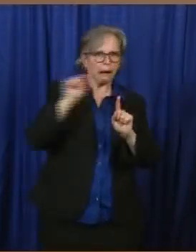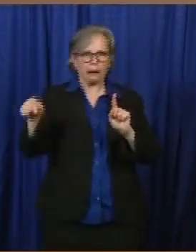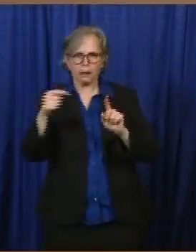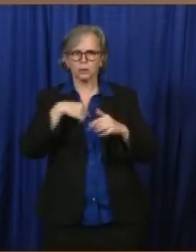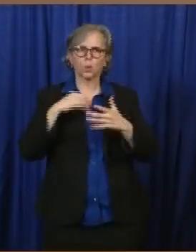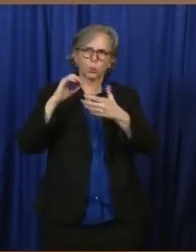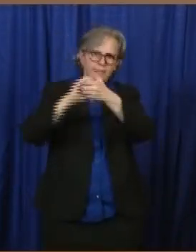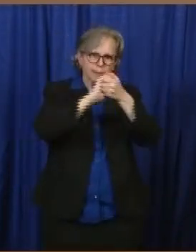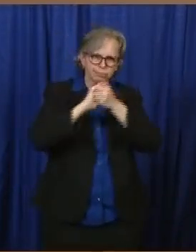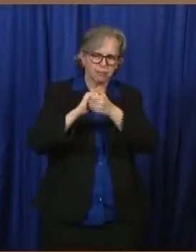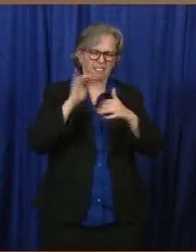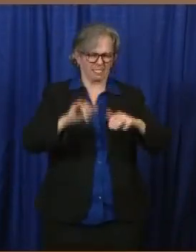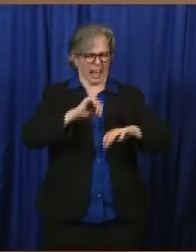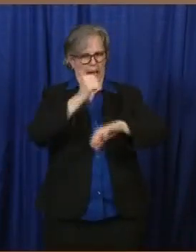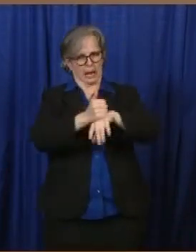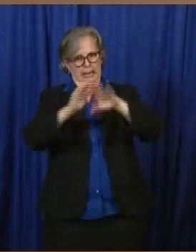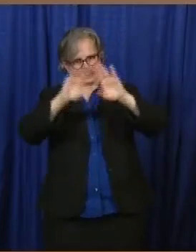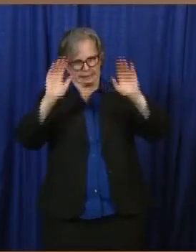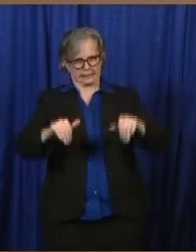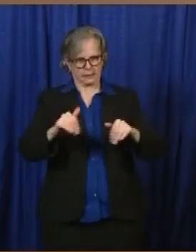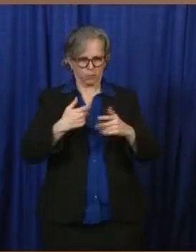IN MICHIGAN OR KENTUCKY. ALL OF